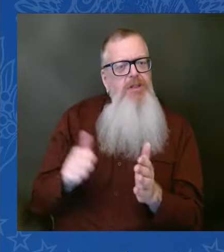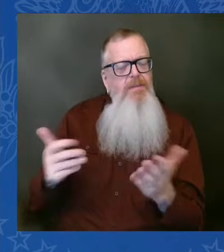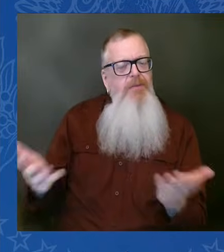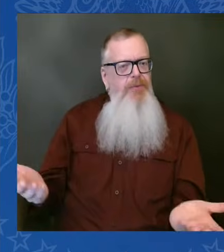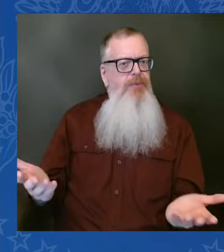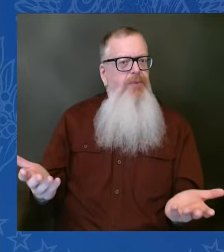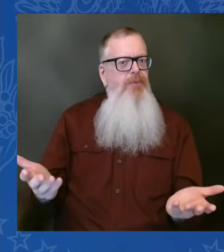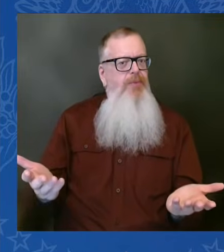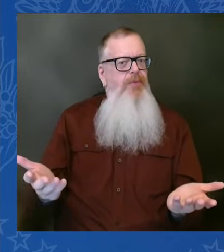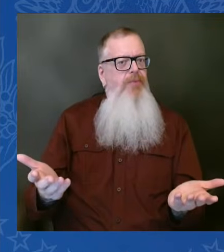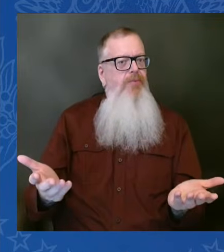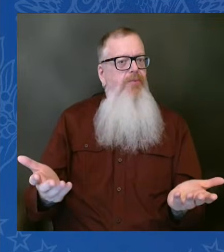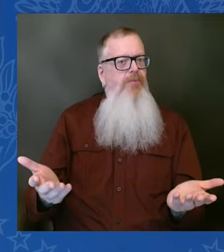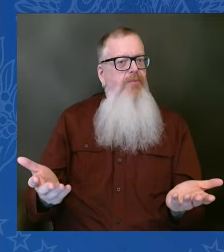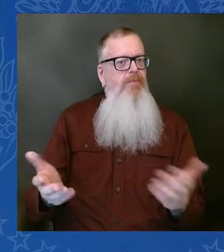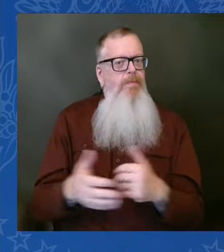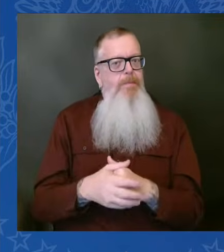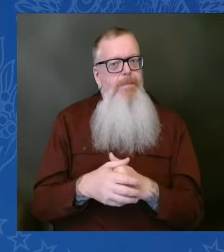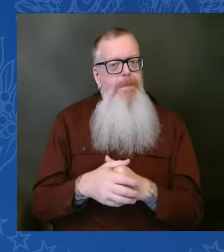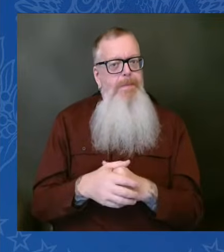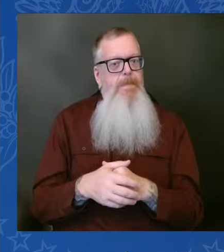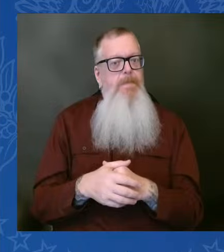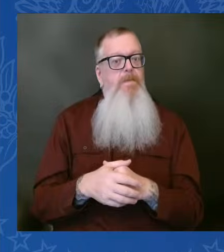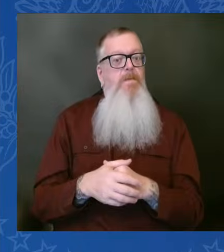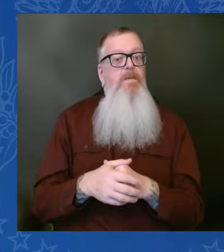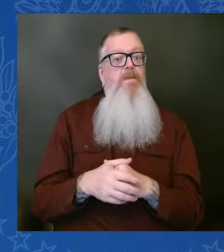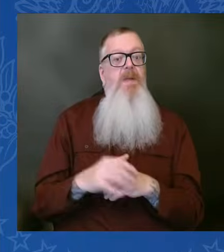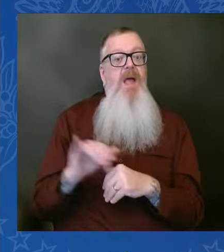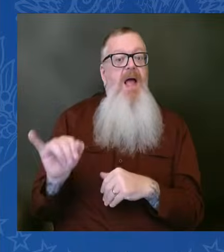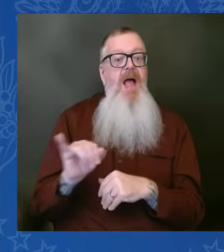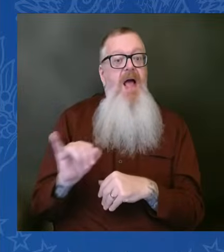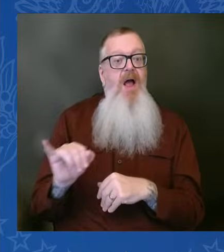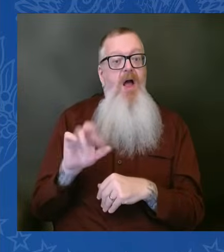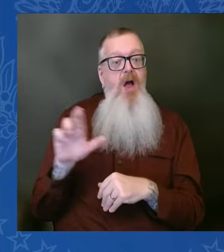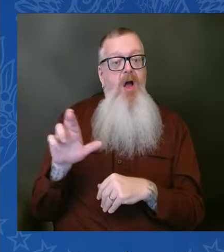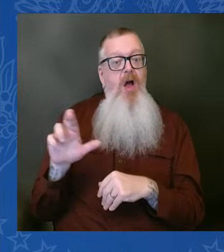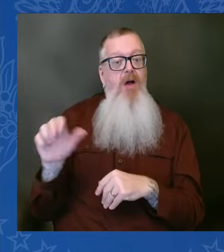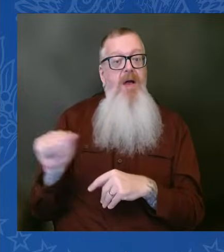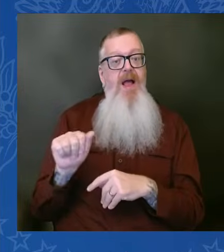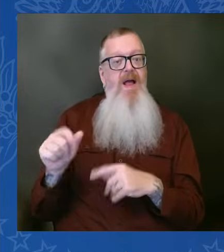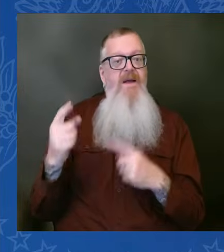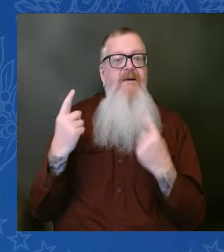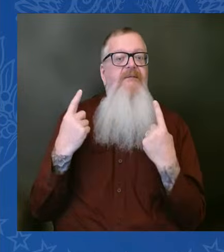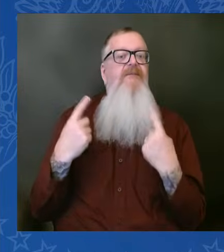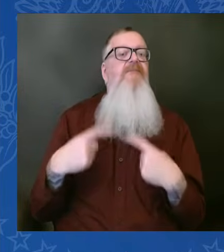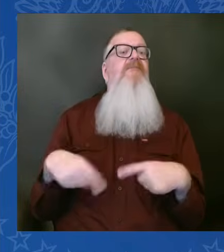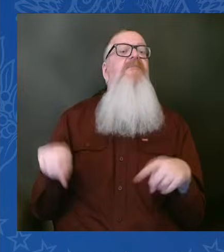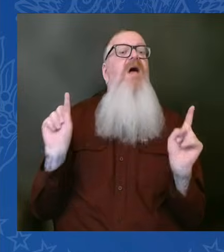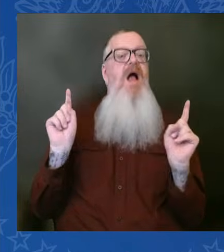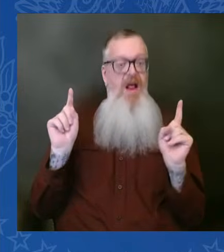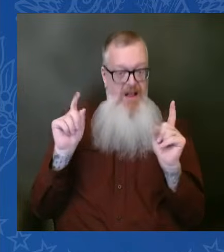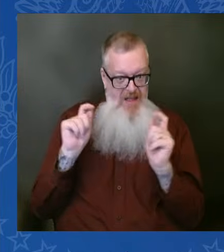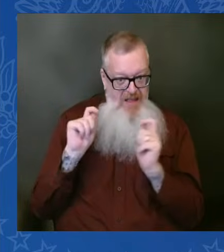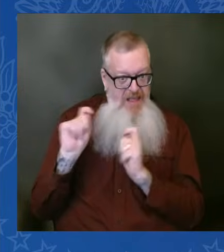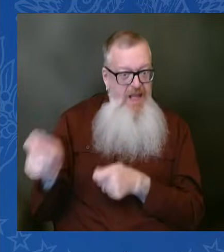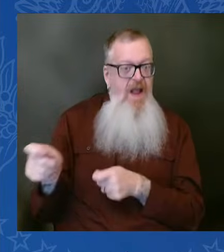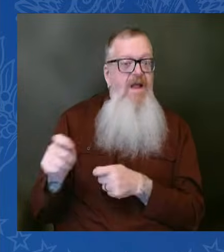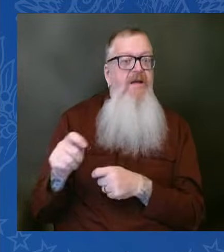Well, the Inflation Reduction Act also finally gives Medicare the power to negotiate lower drug prices for seniors across the board.